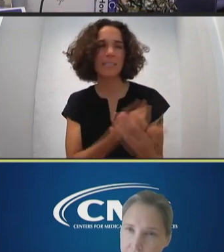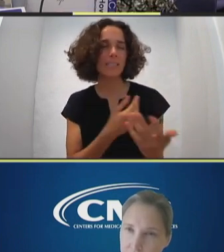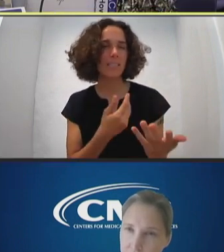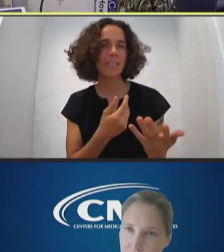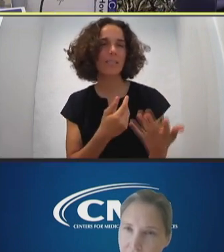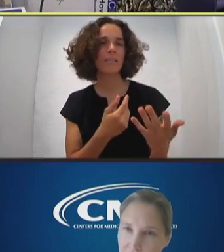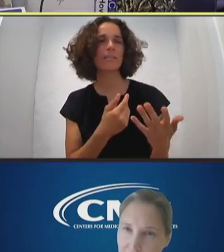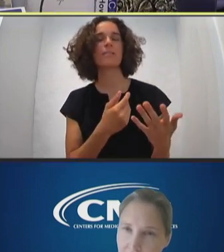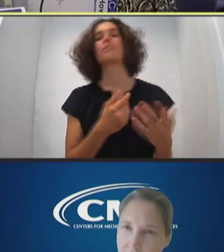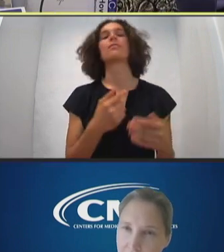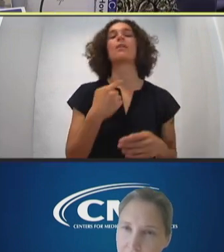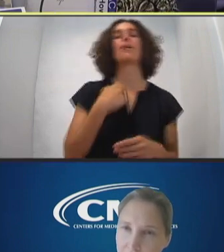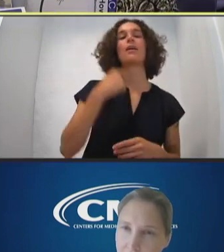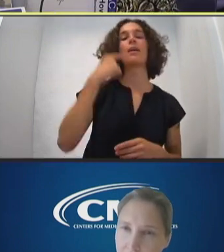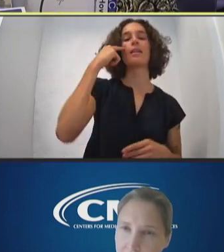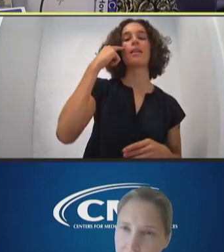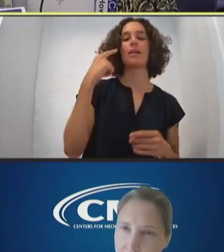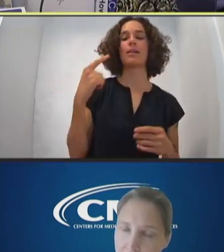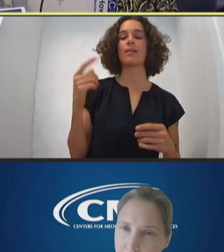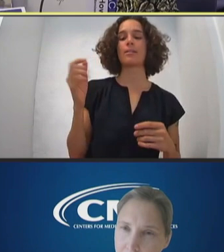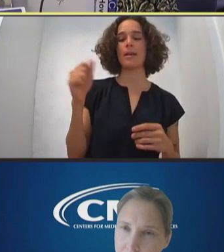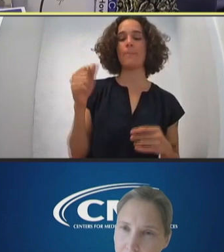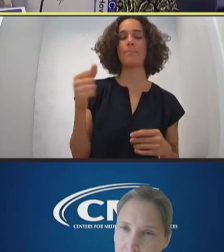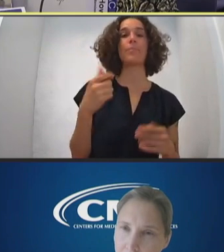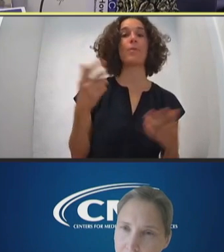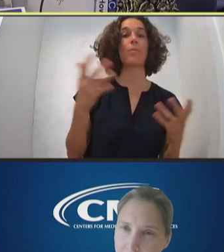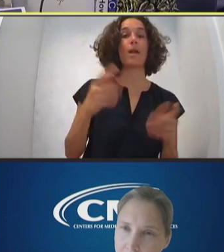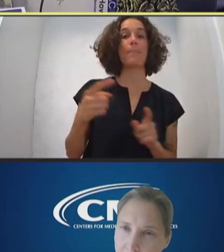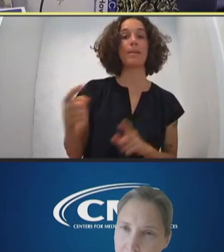Molly Howell: I think what -- yeah, I think what's happening is, for instance,